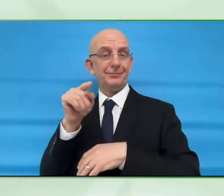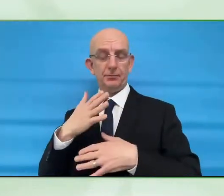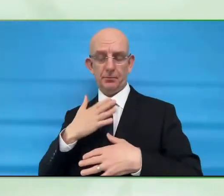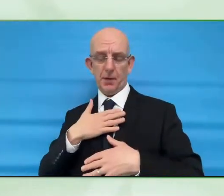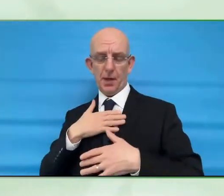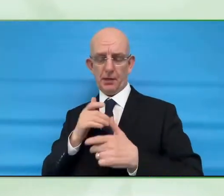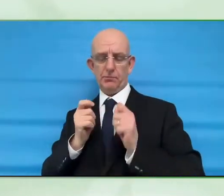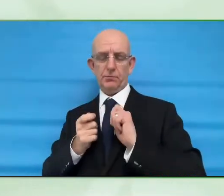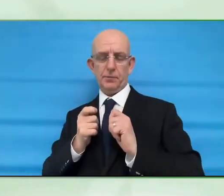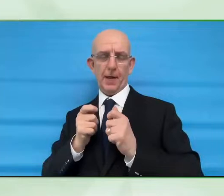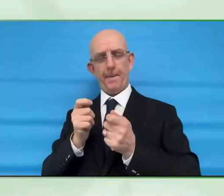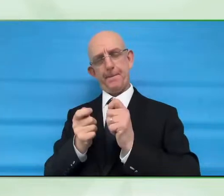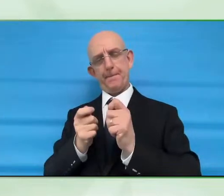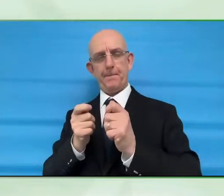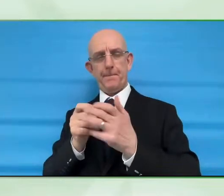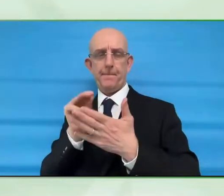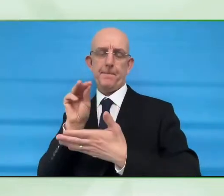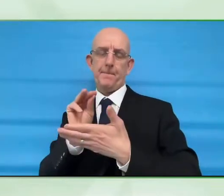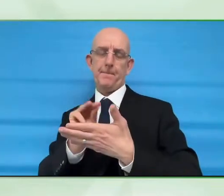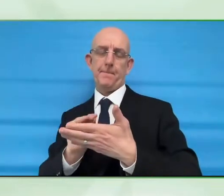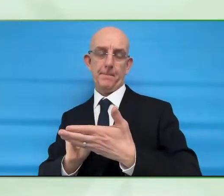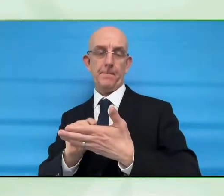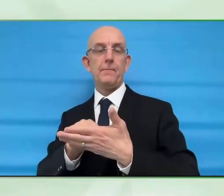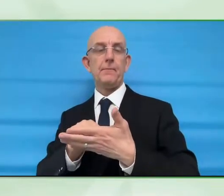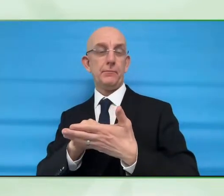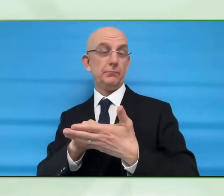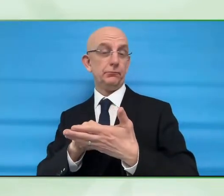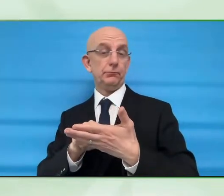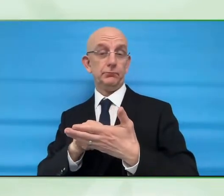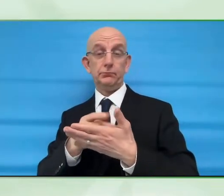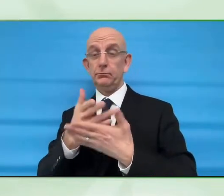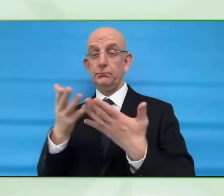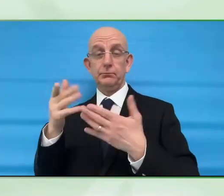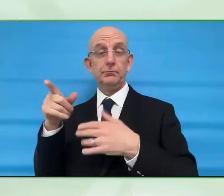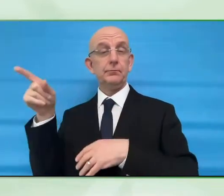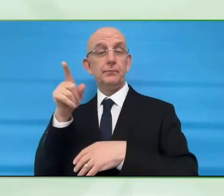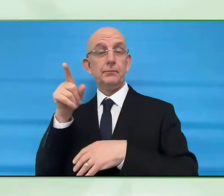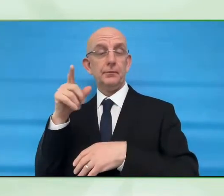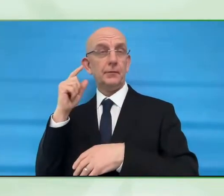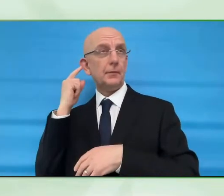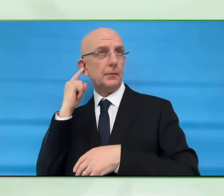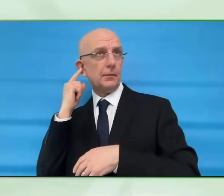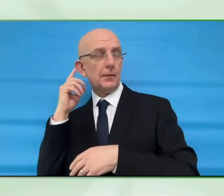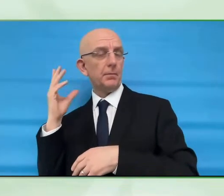Just working with the data, a lot of this stuff doesn't exist, how can